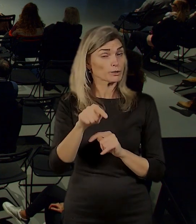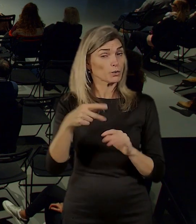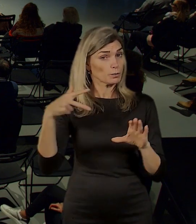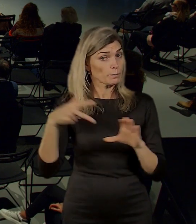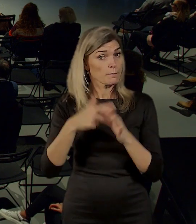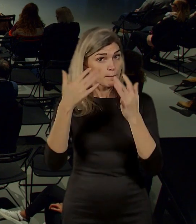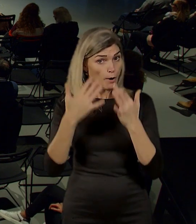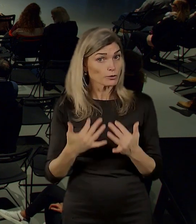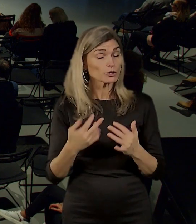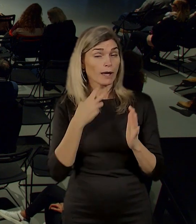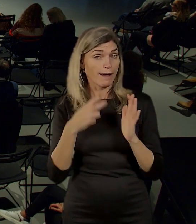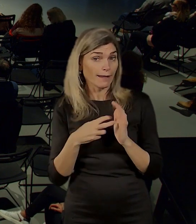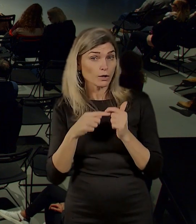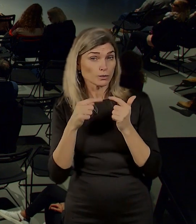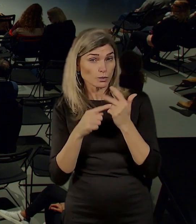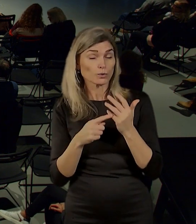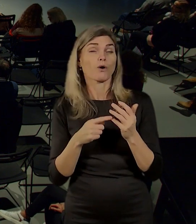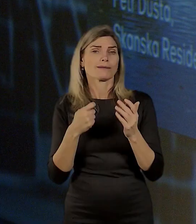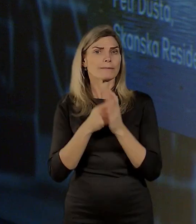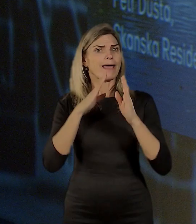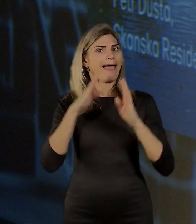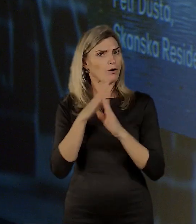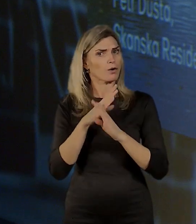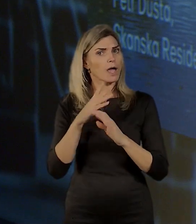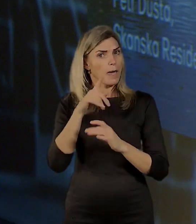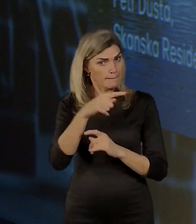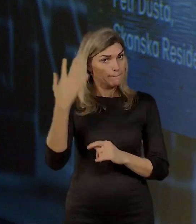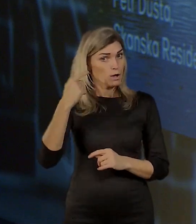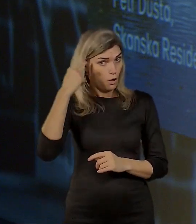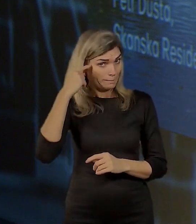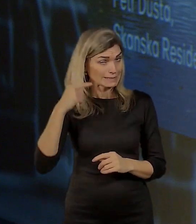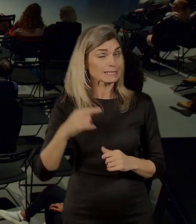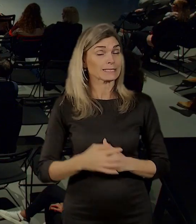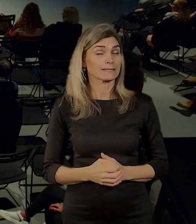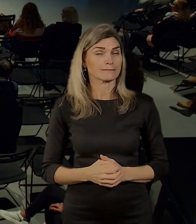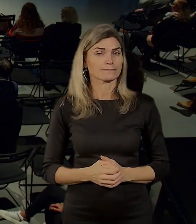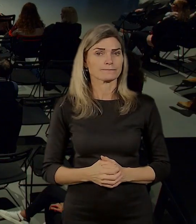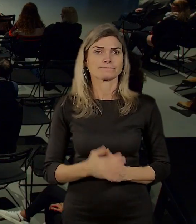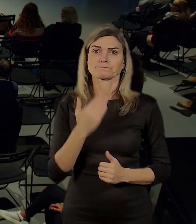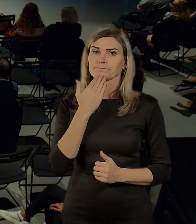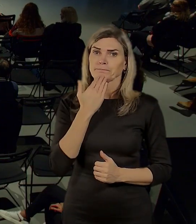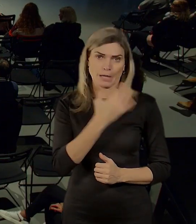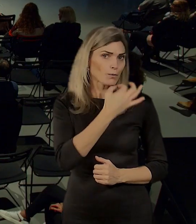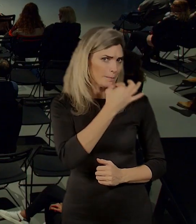that would be a discussion on a separate topic. But certainly, in this project